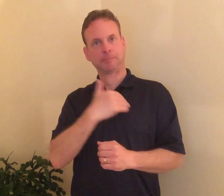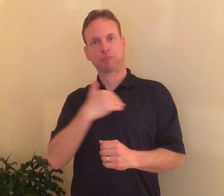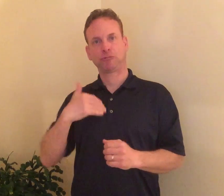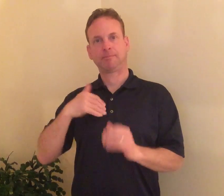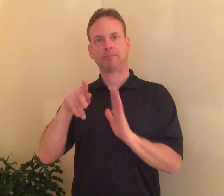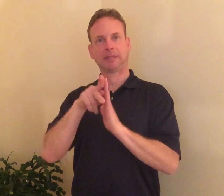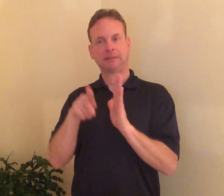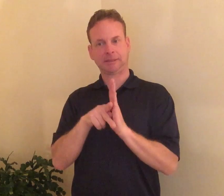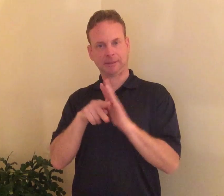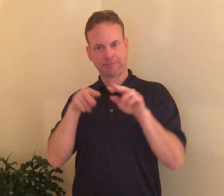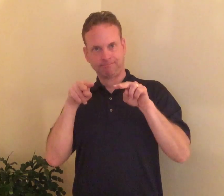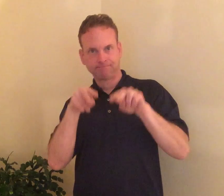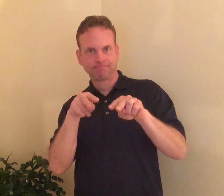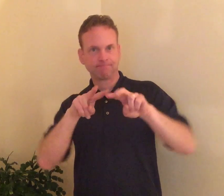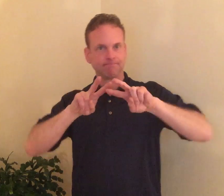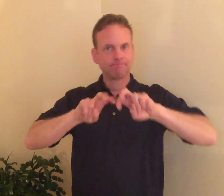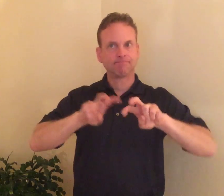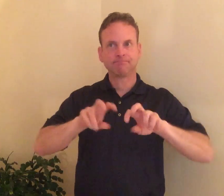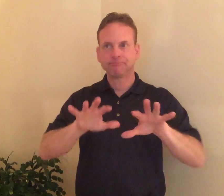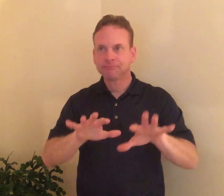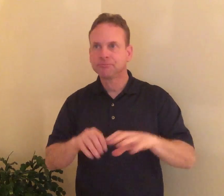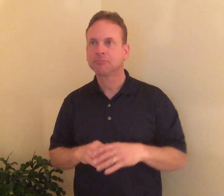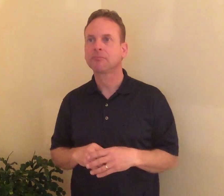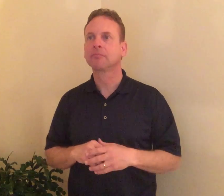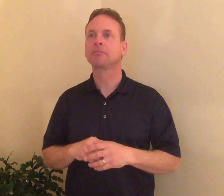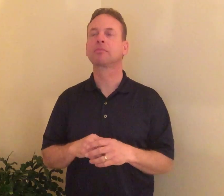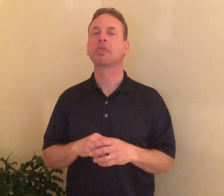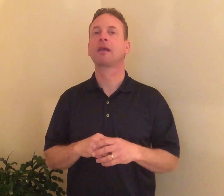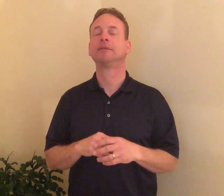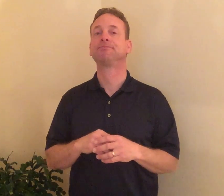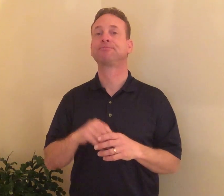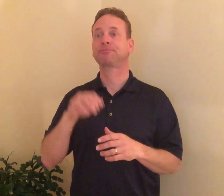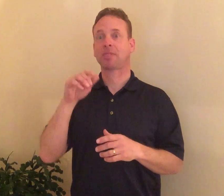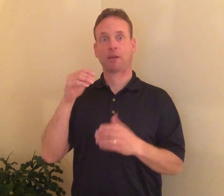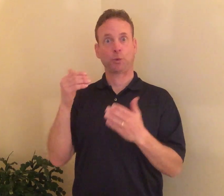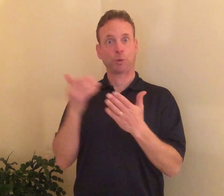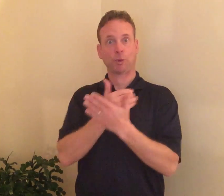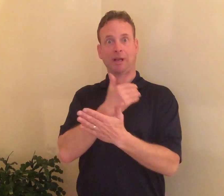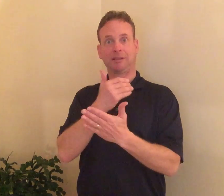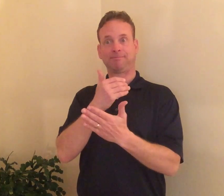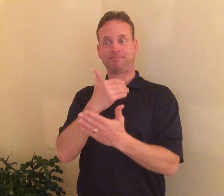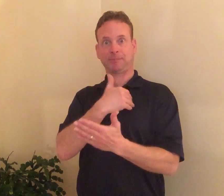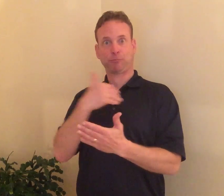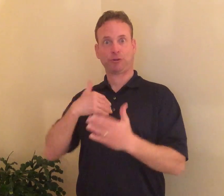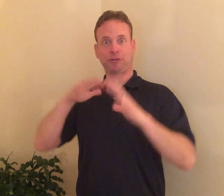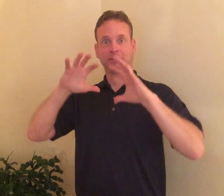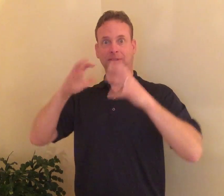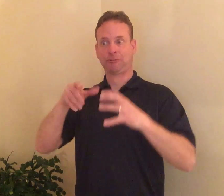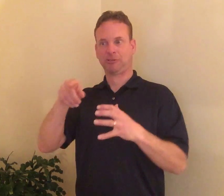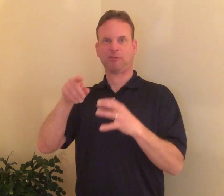membership policy. After establishing the new membership category